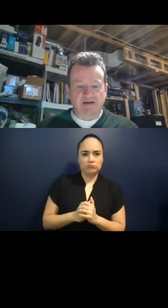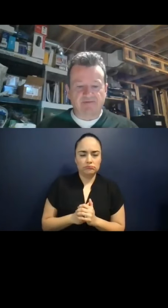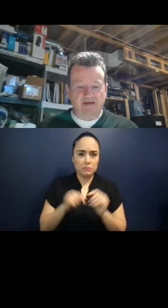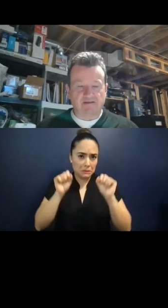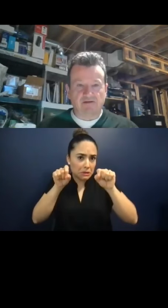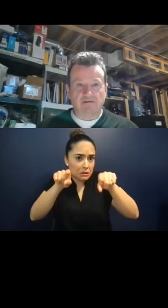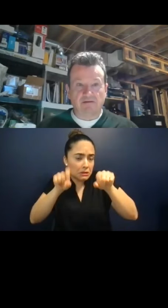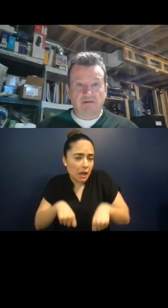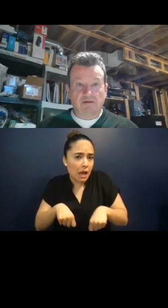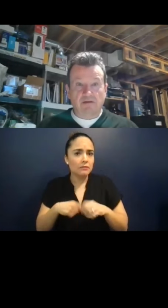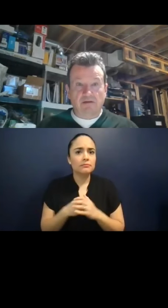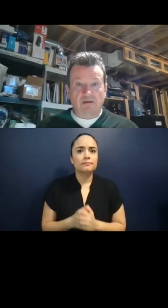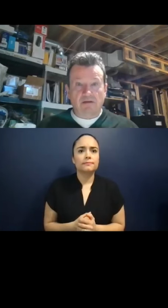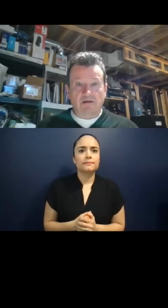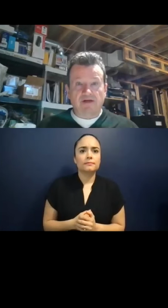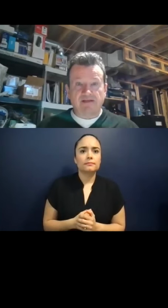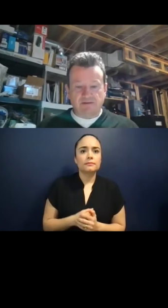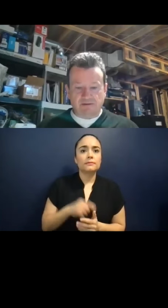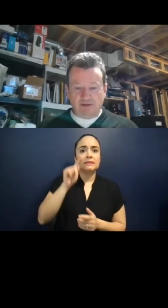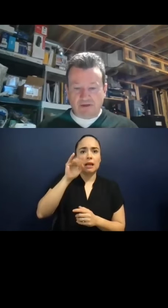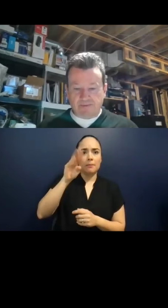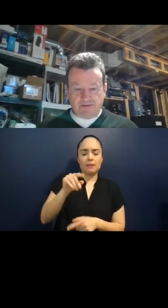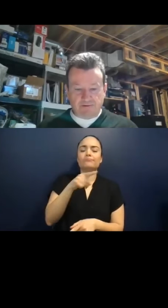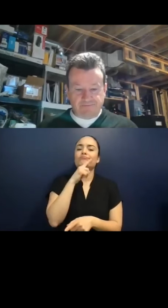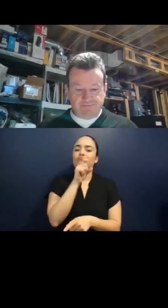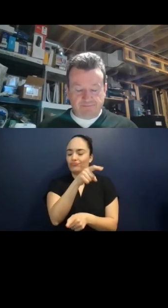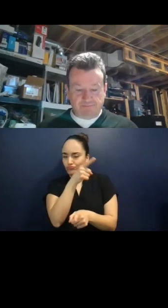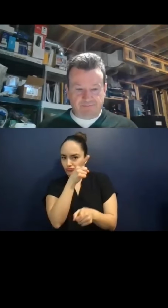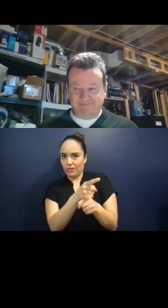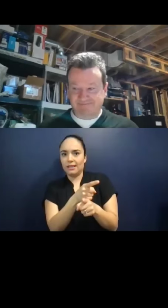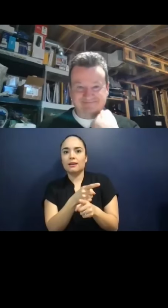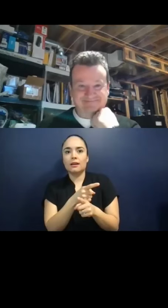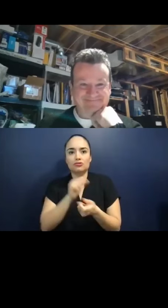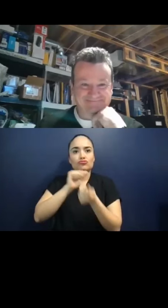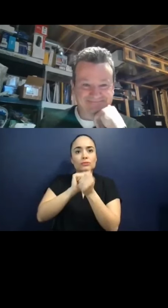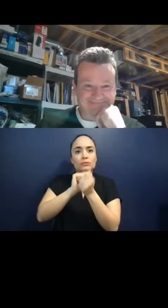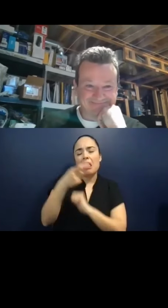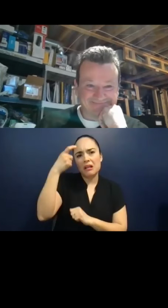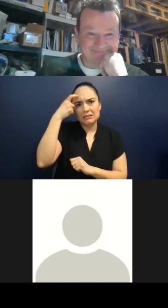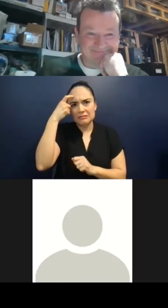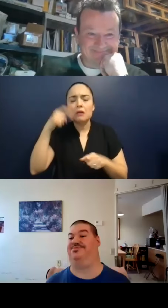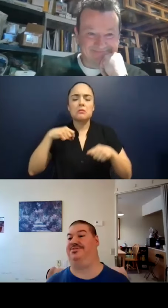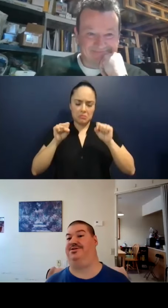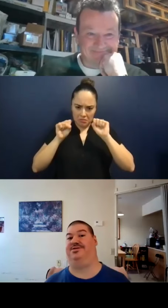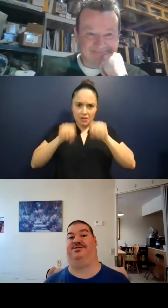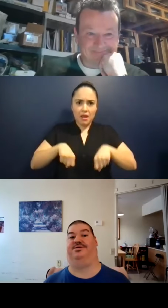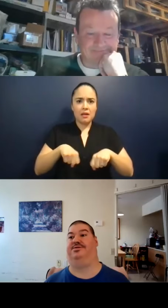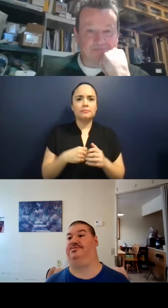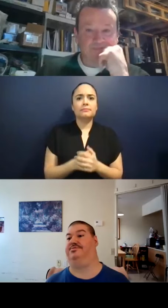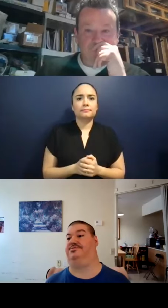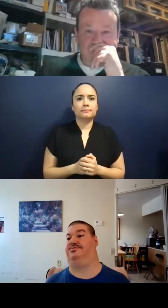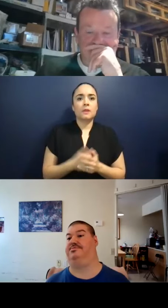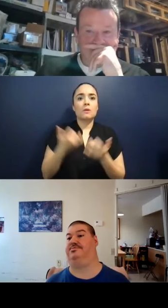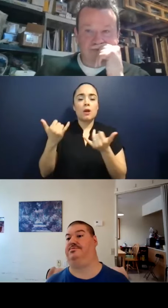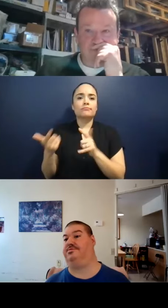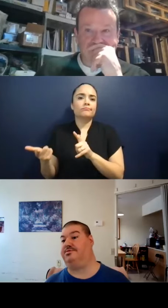to be a part of the data collected . » TIM VALYEAR: With anything